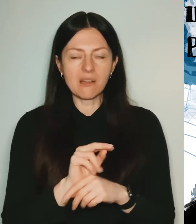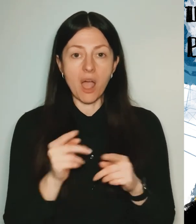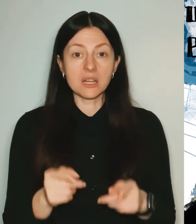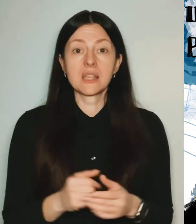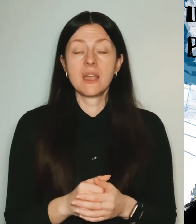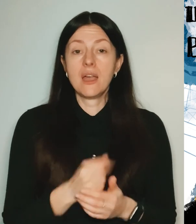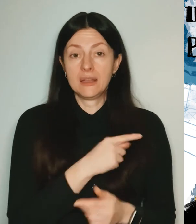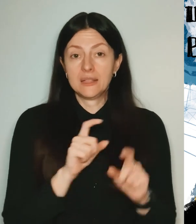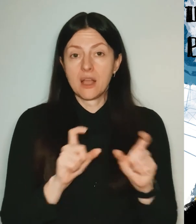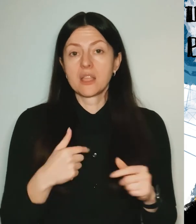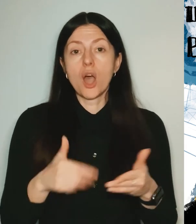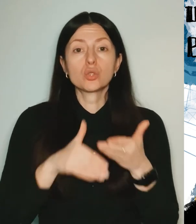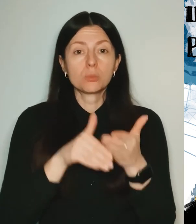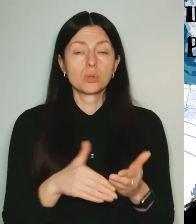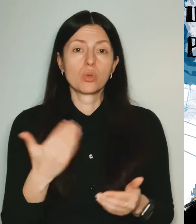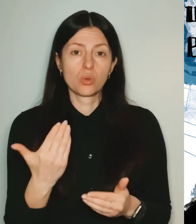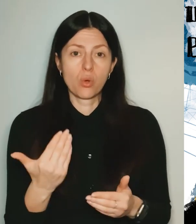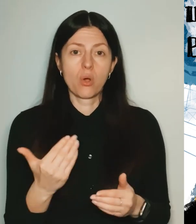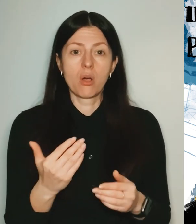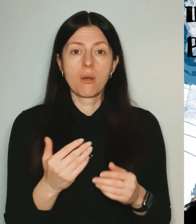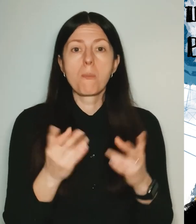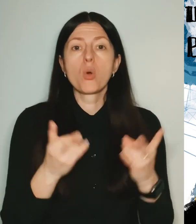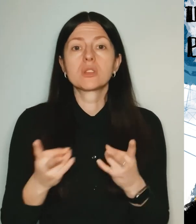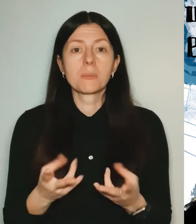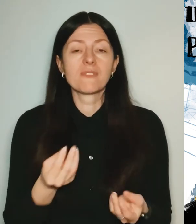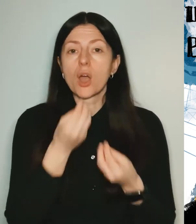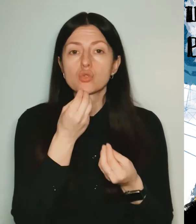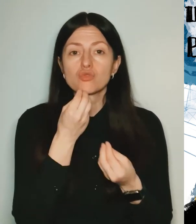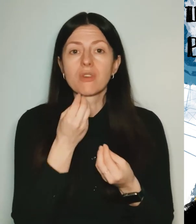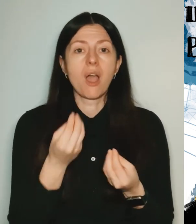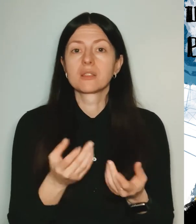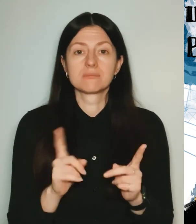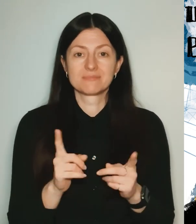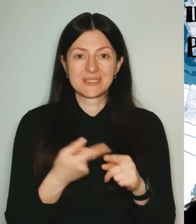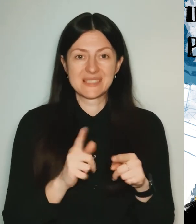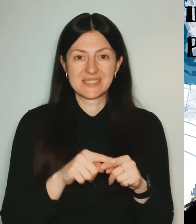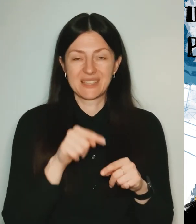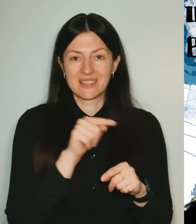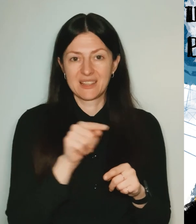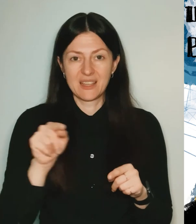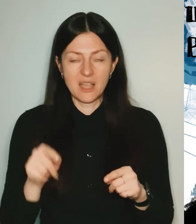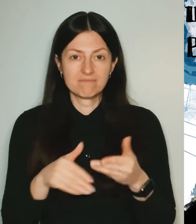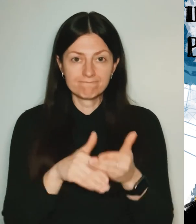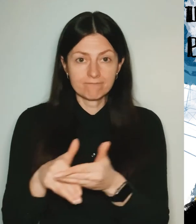Also, I asked him to cover these departments' needs in food,